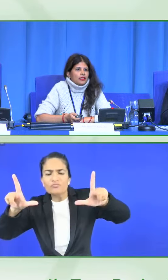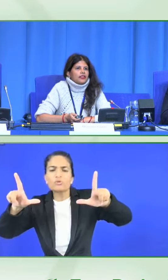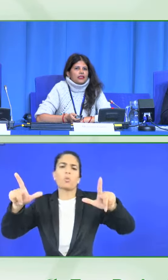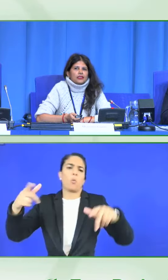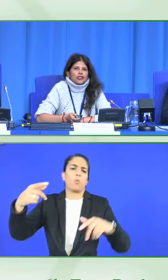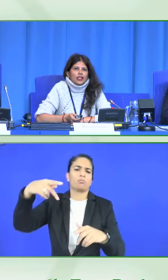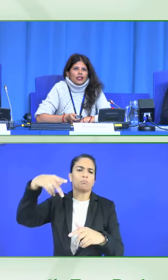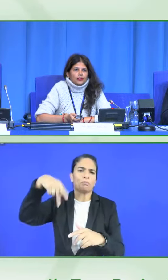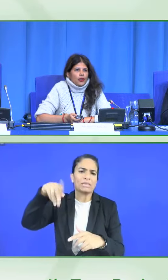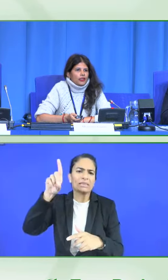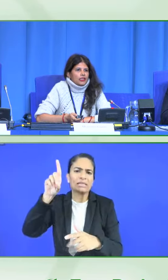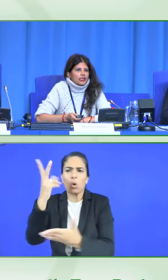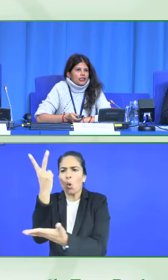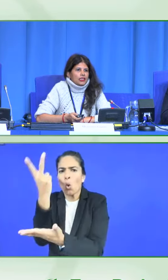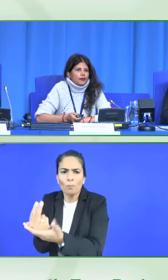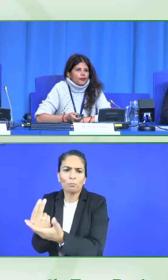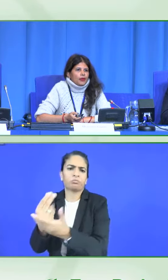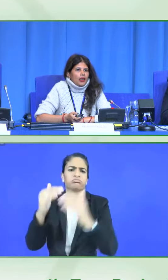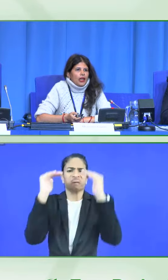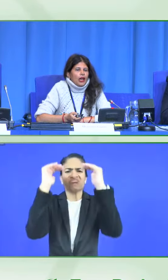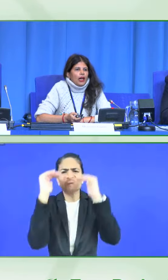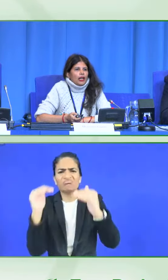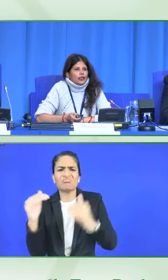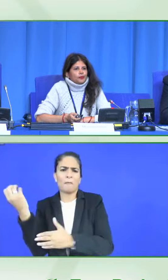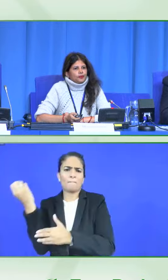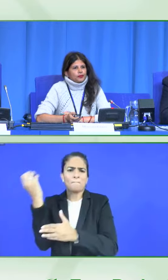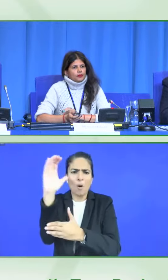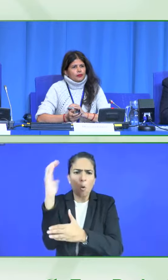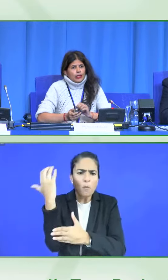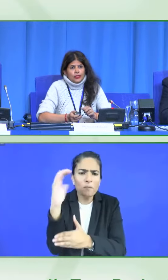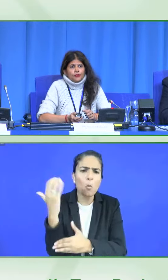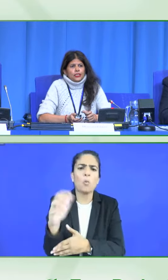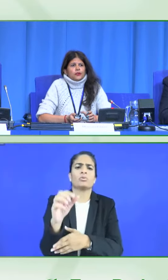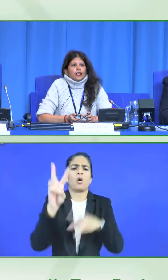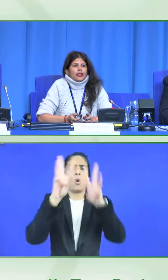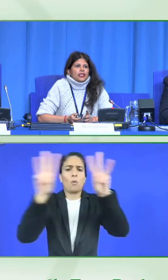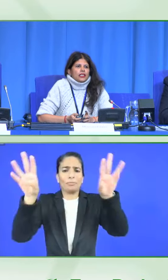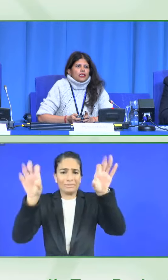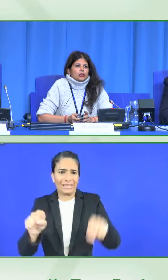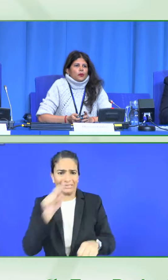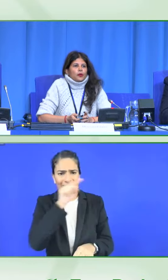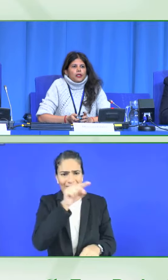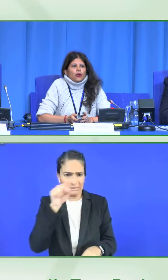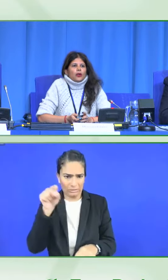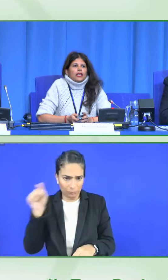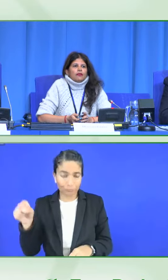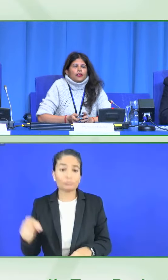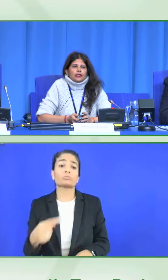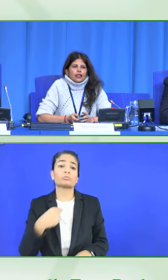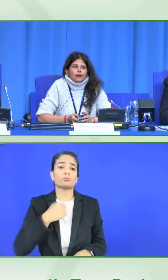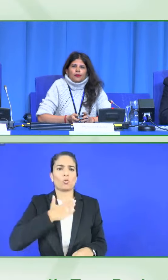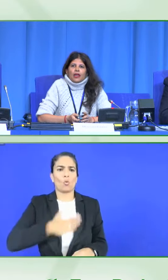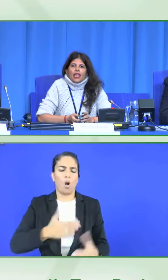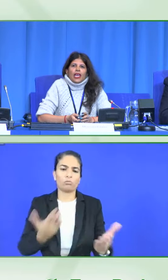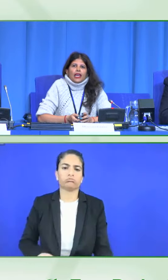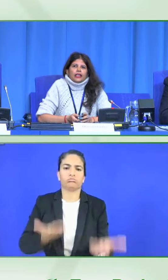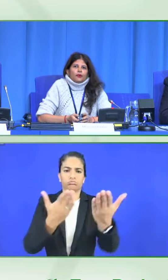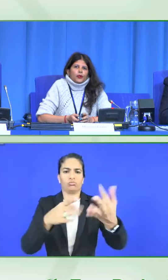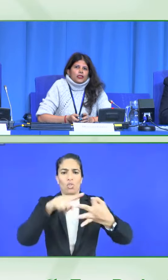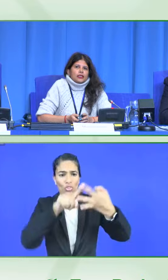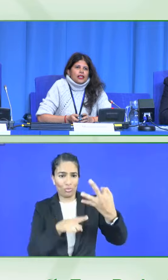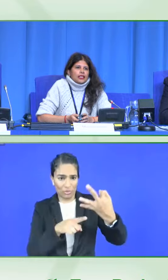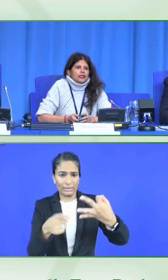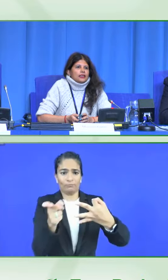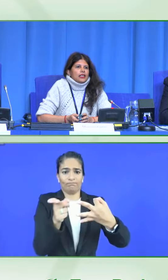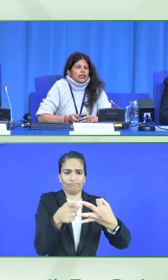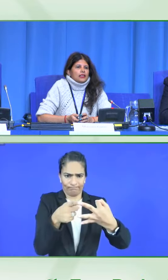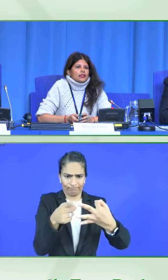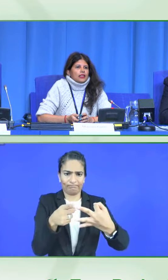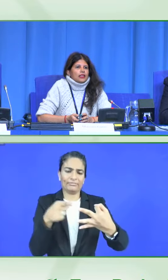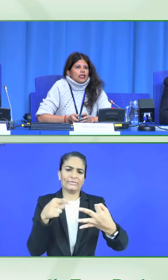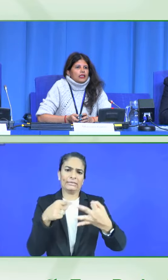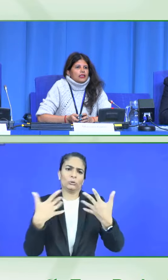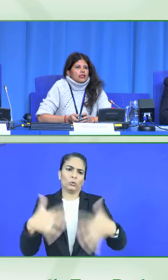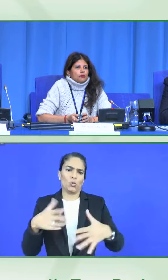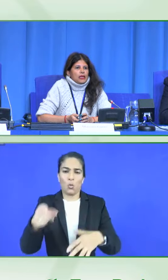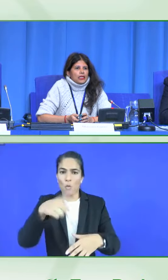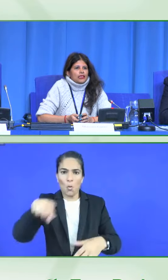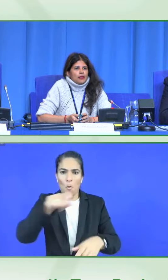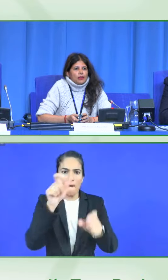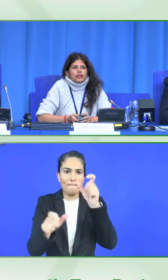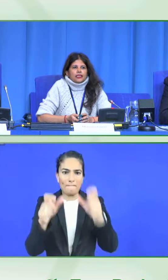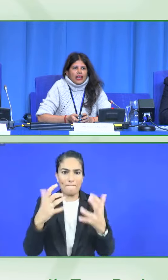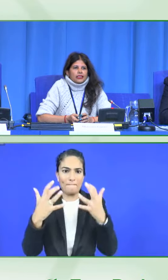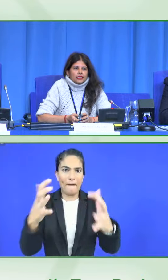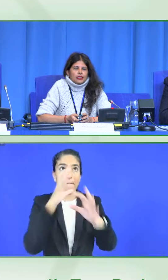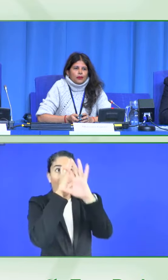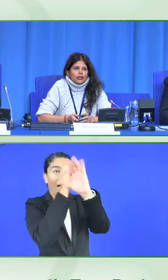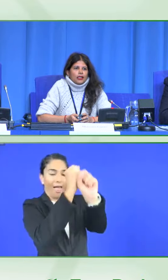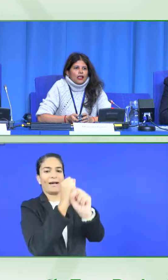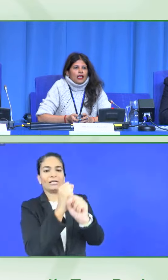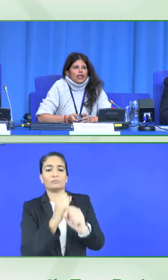If you want to take a picture of something for a report, the snip tool allows you to